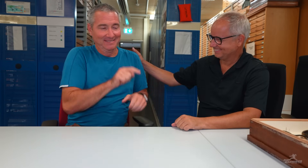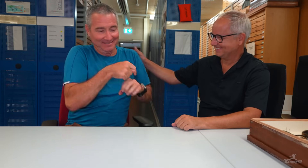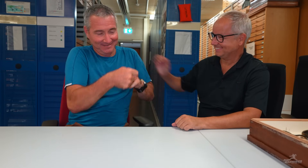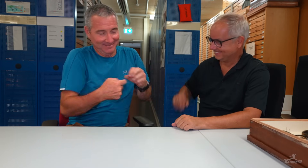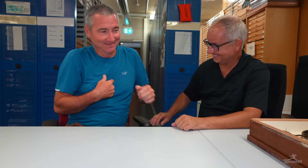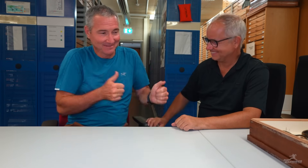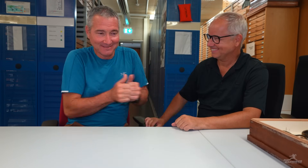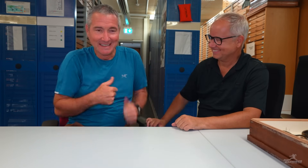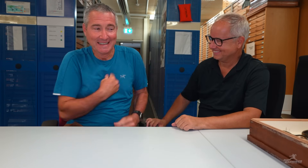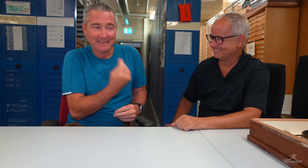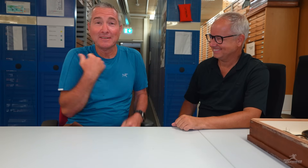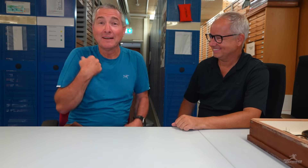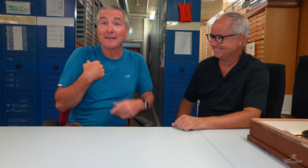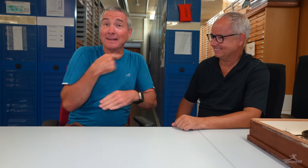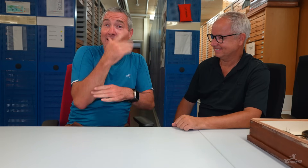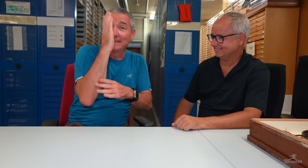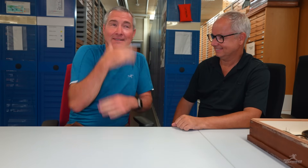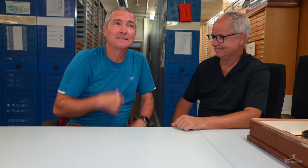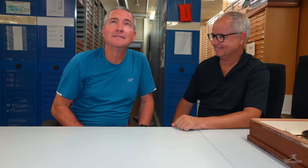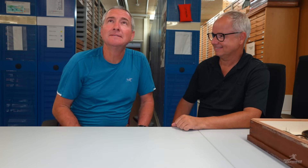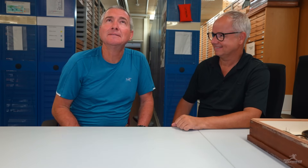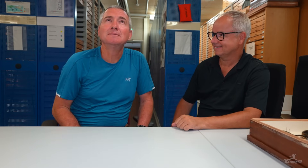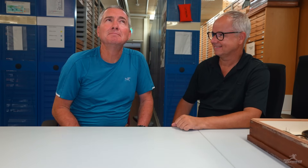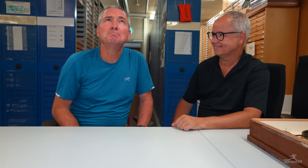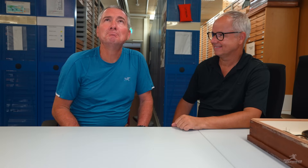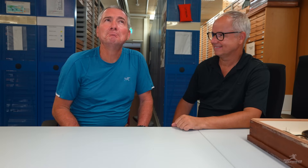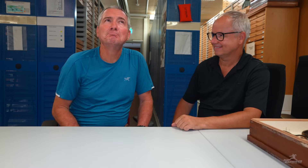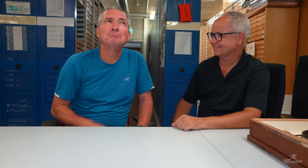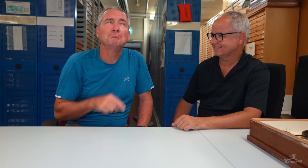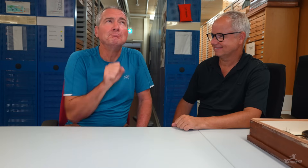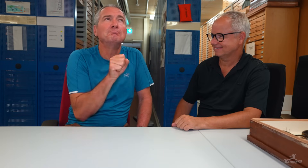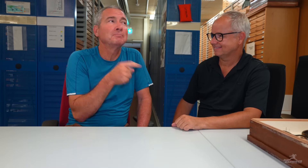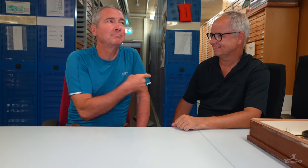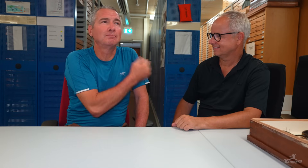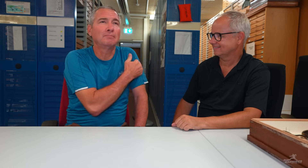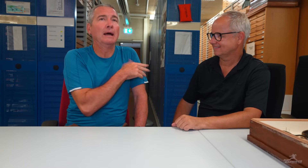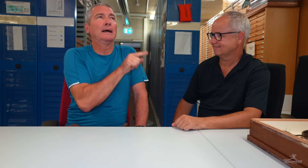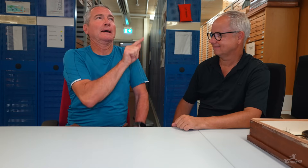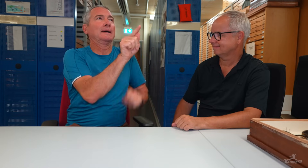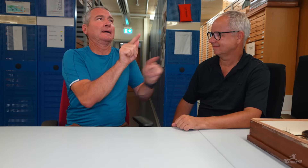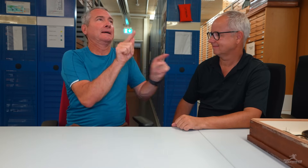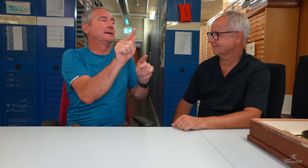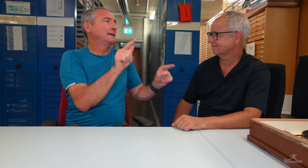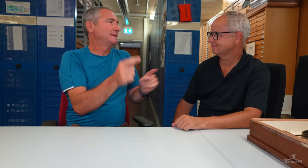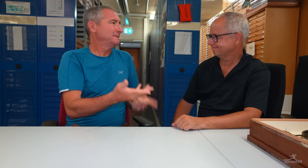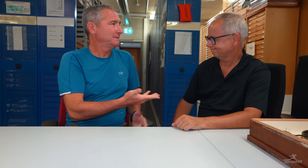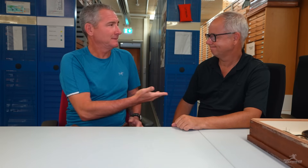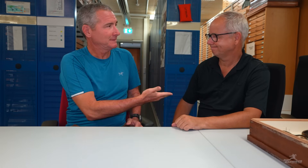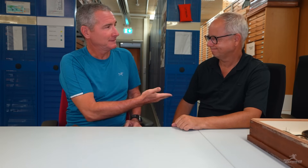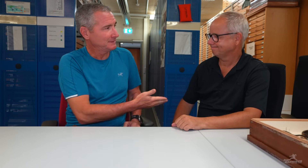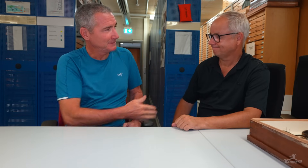I’ll be looking for insects in the trees though I might need your help.